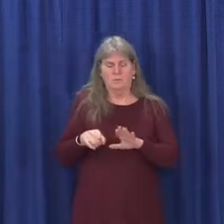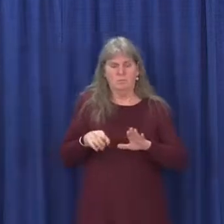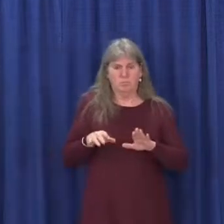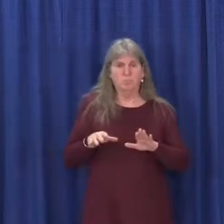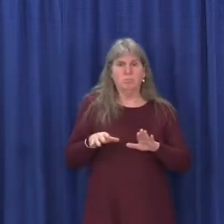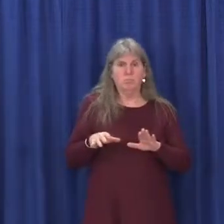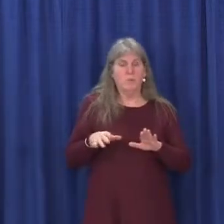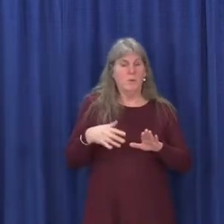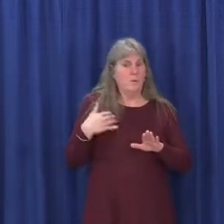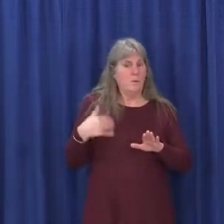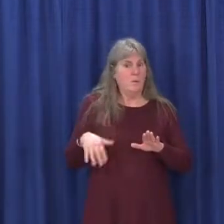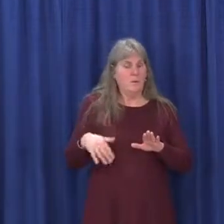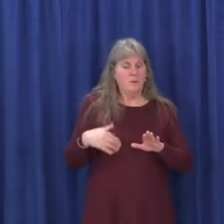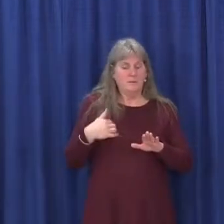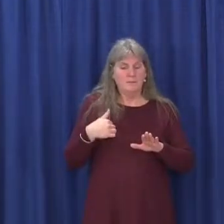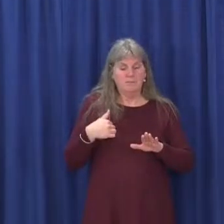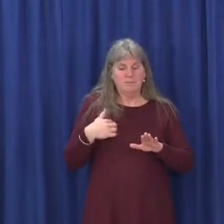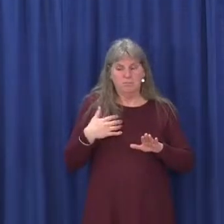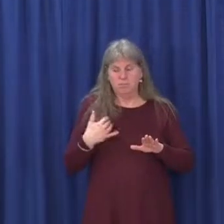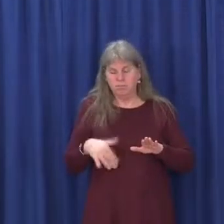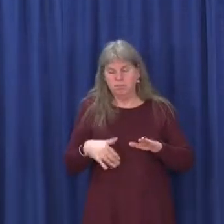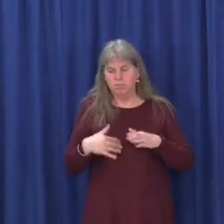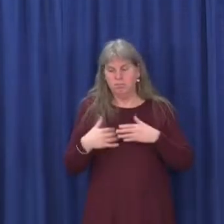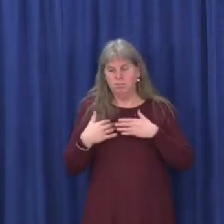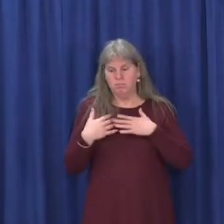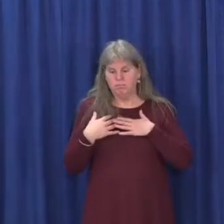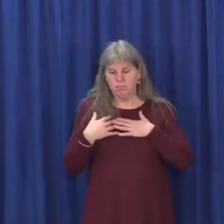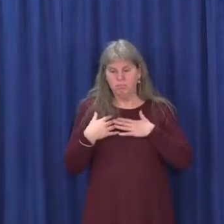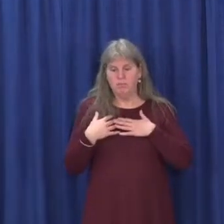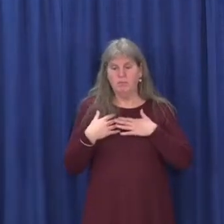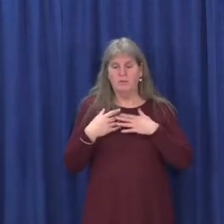heavily upon myself and I know also upon the Minister of Health and the premier.